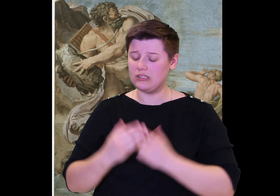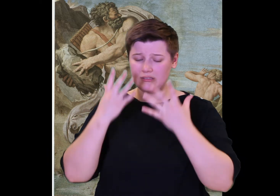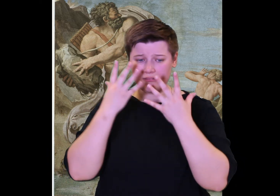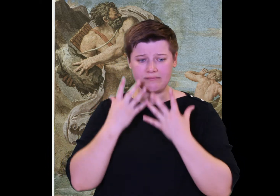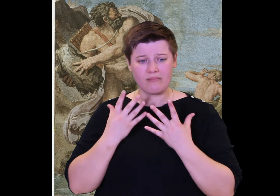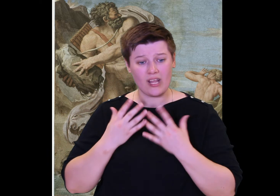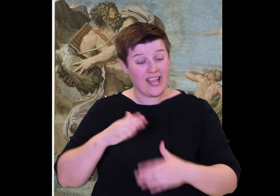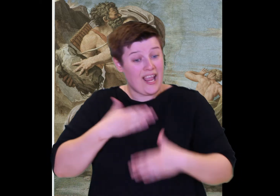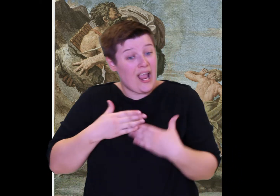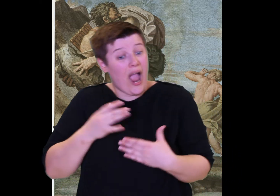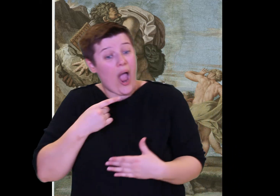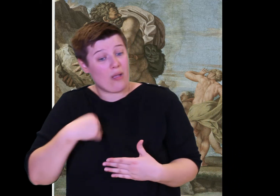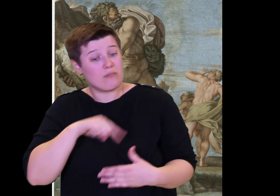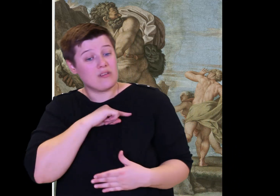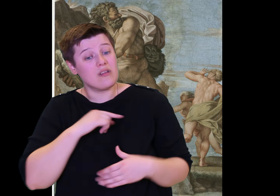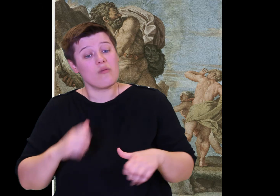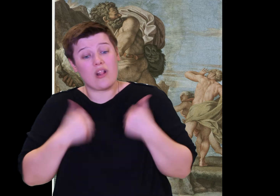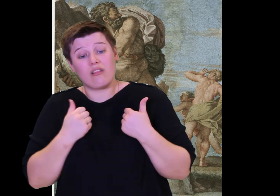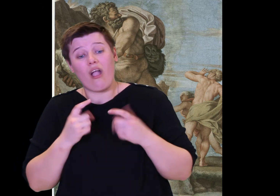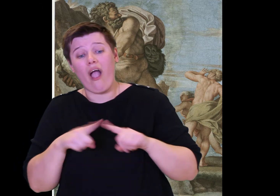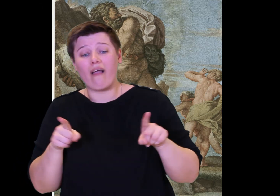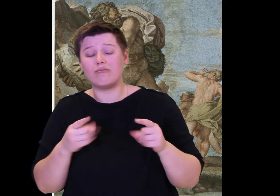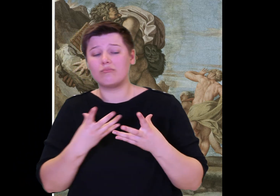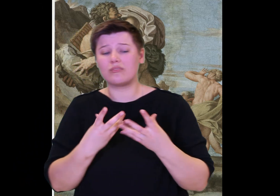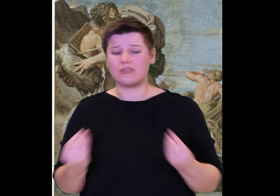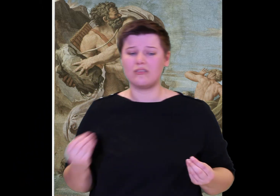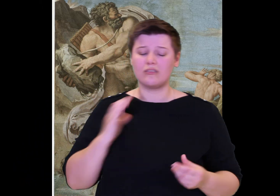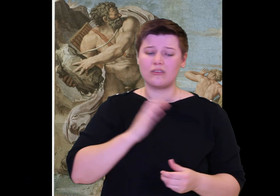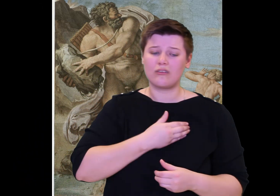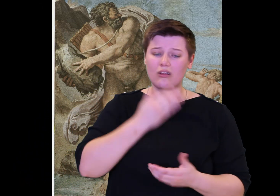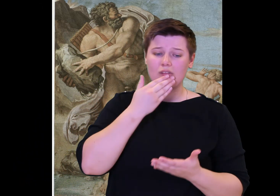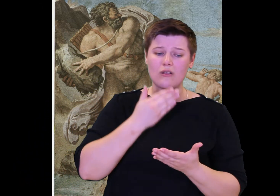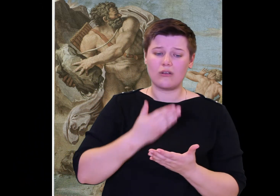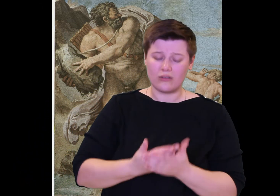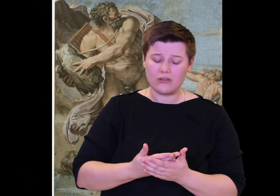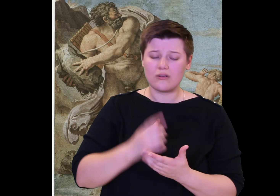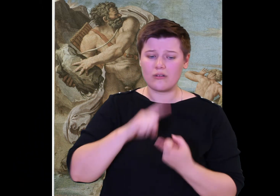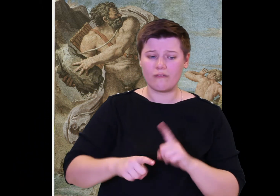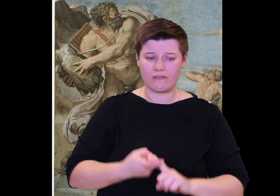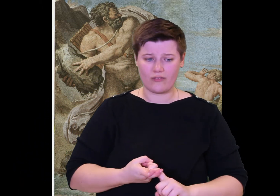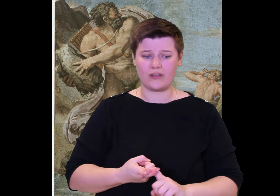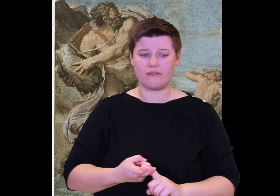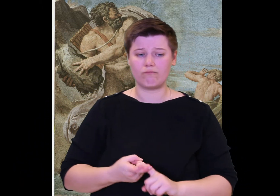They rowed at double-time, afraid to die.